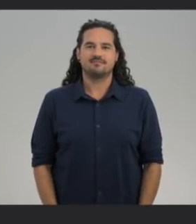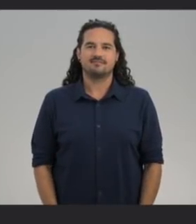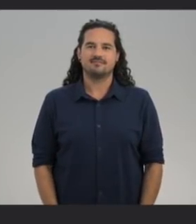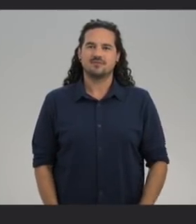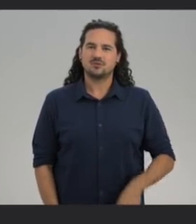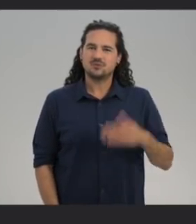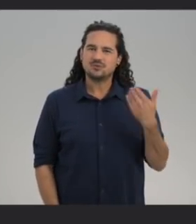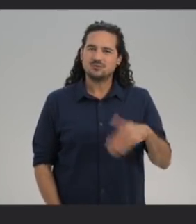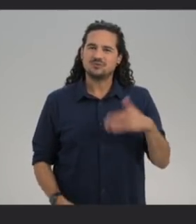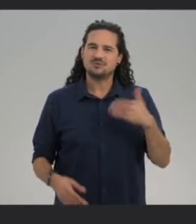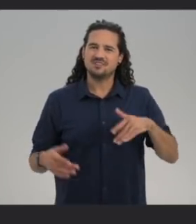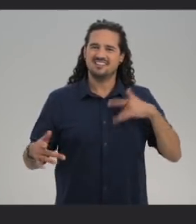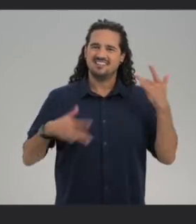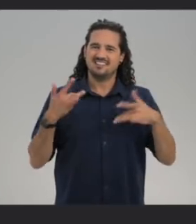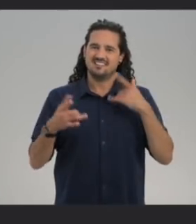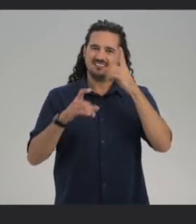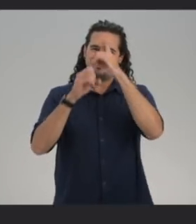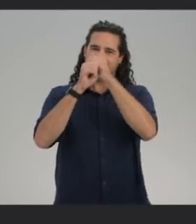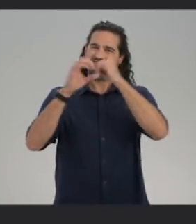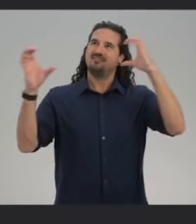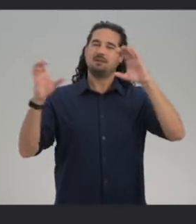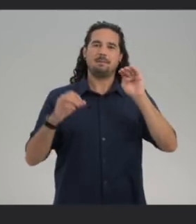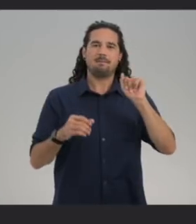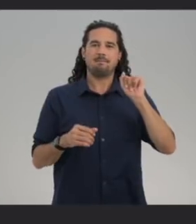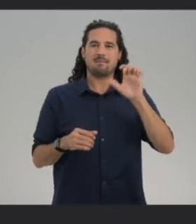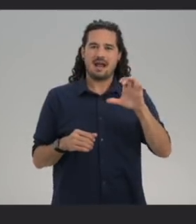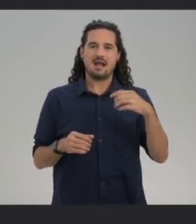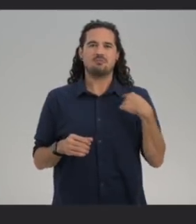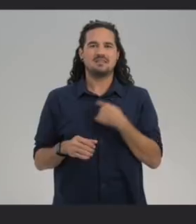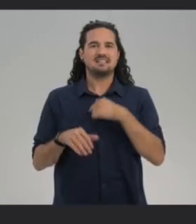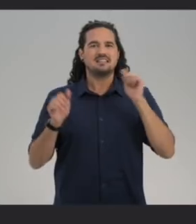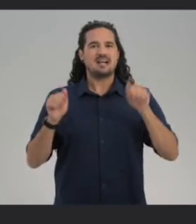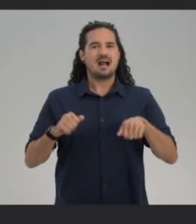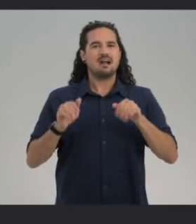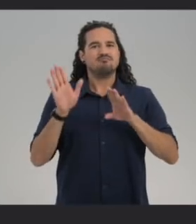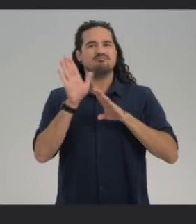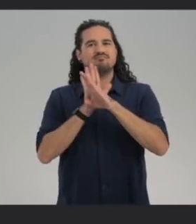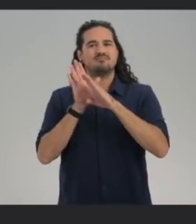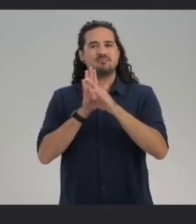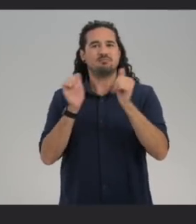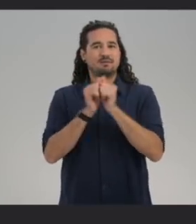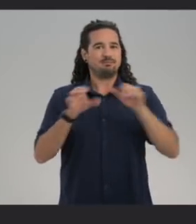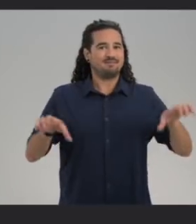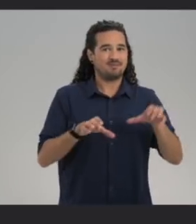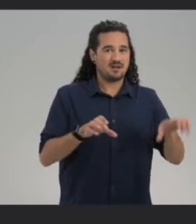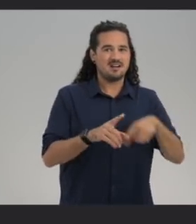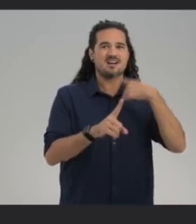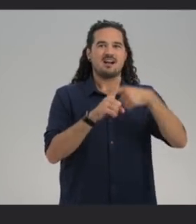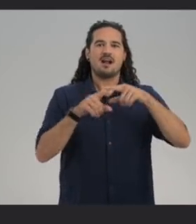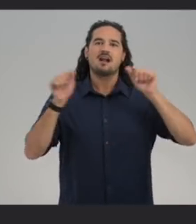It is so incredibly exciting to think about the Macs we can build with the performance and capability of M1.